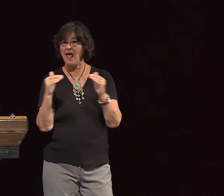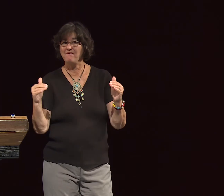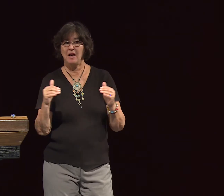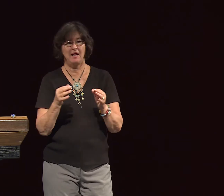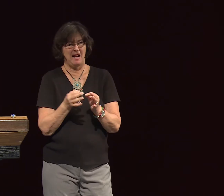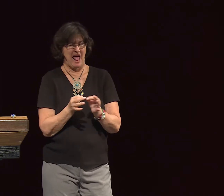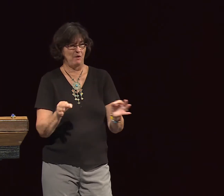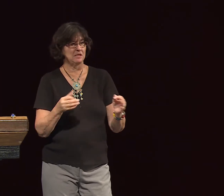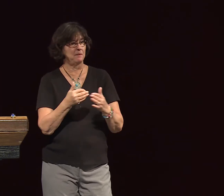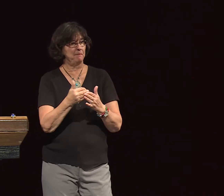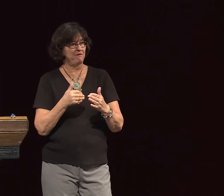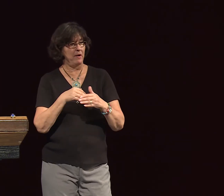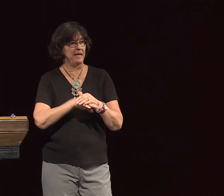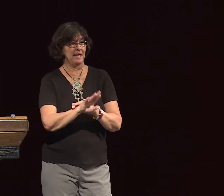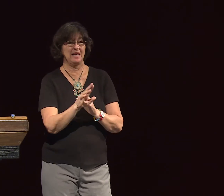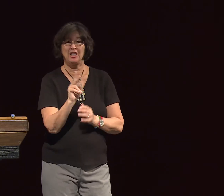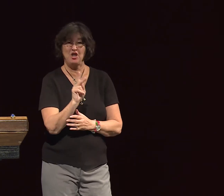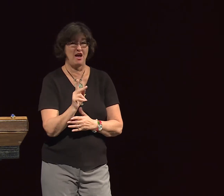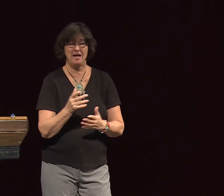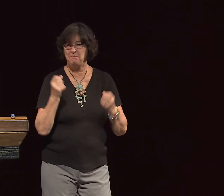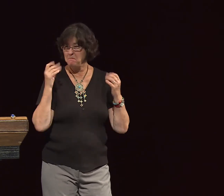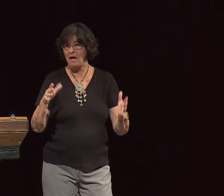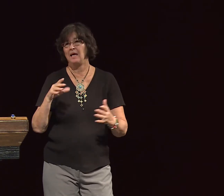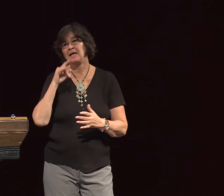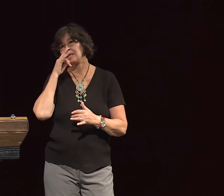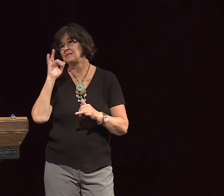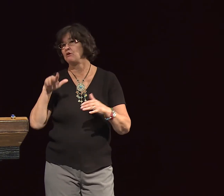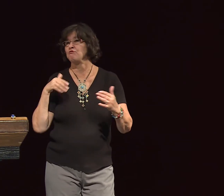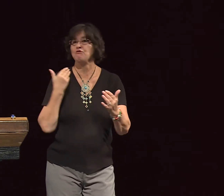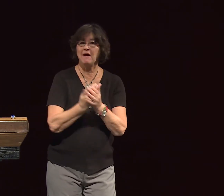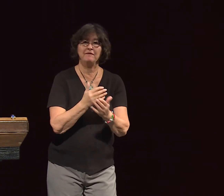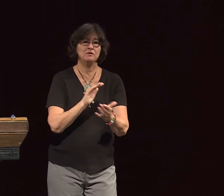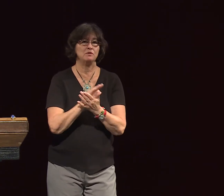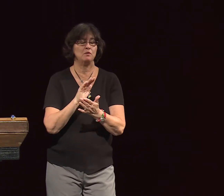for children arriving to kindergarten ready to learn.